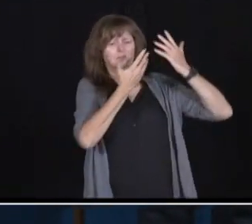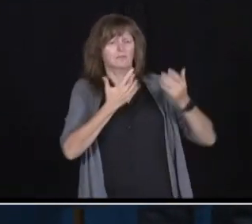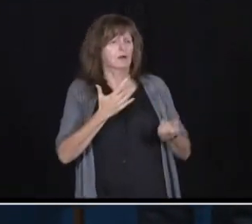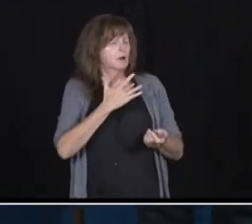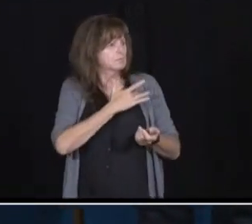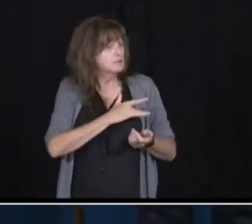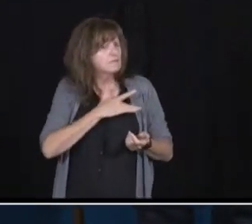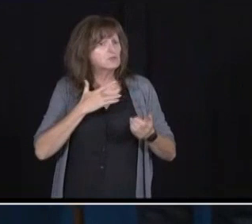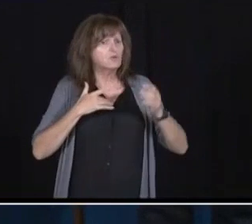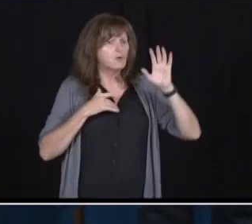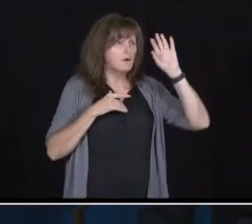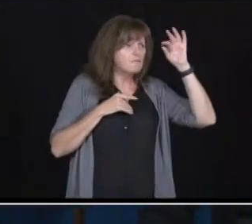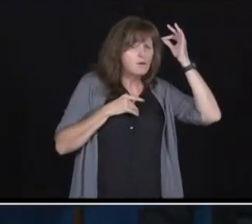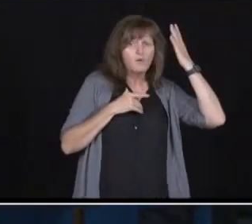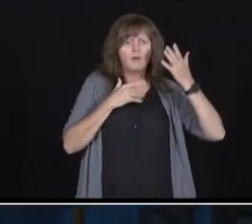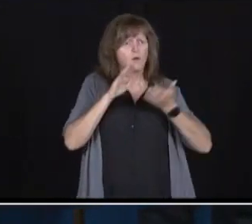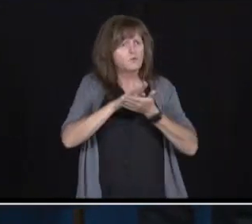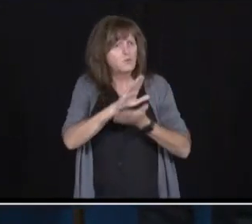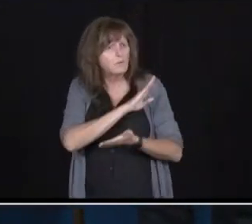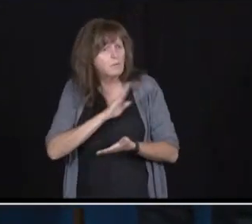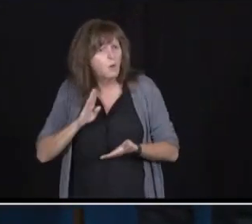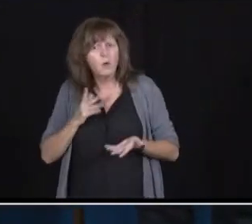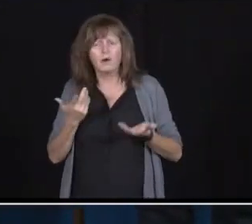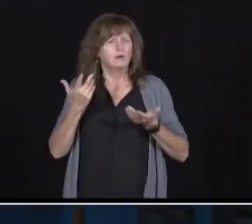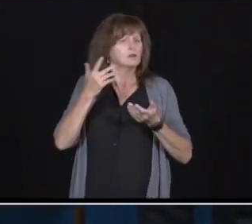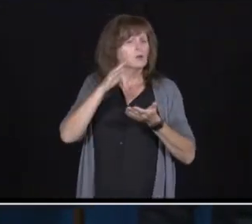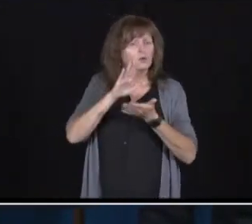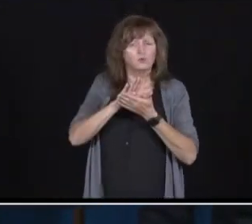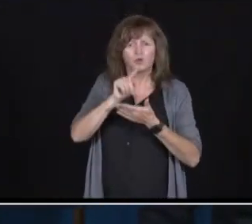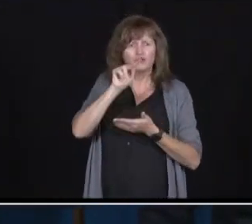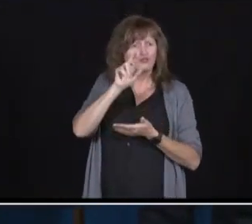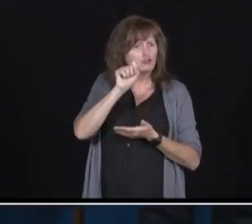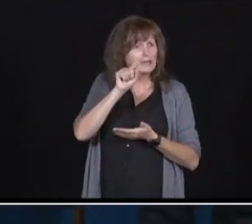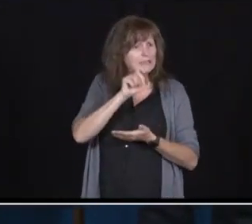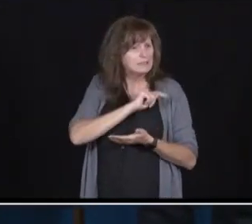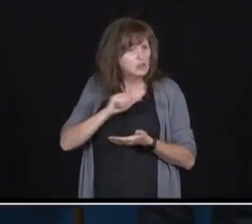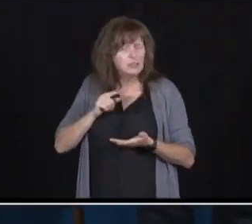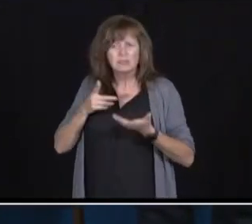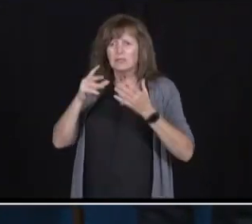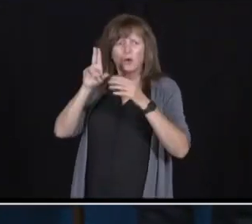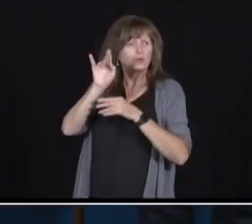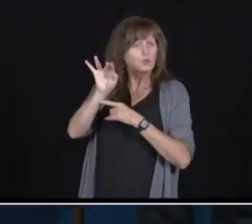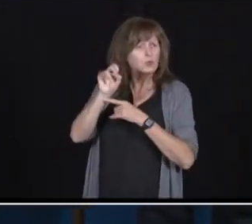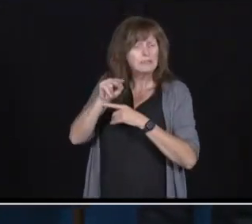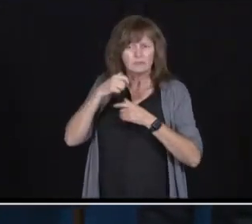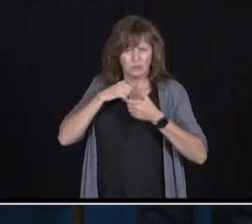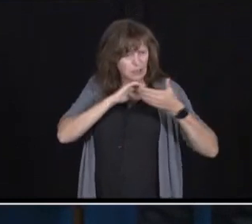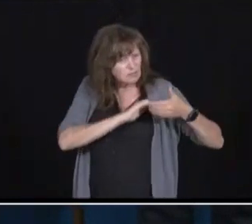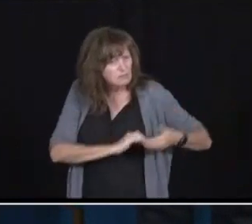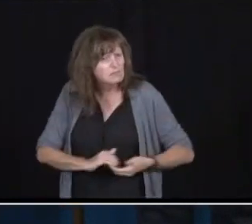Why wouldn't we? When I'm at the prime minister on Friday, he asked me about going back to school plan.